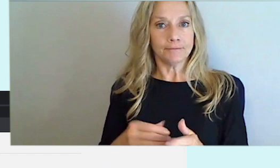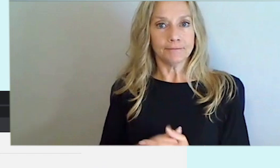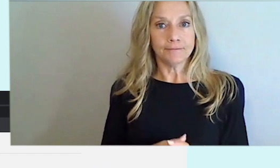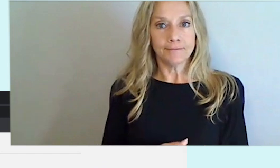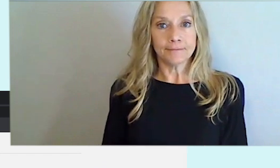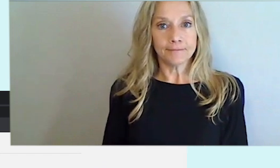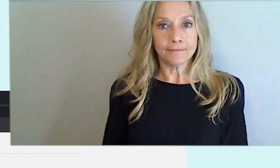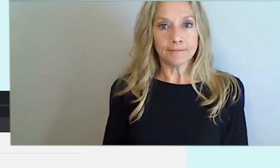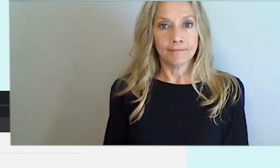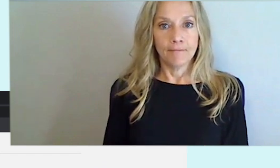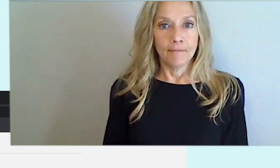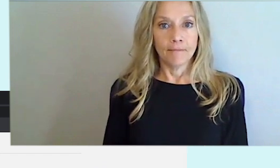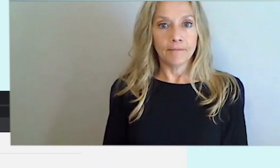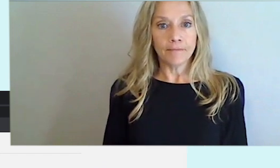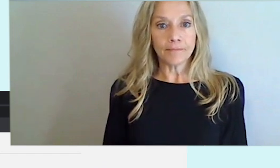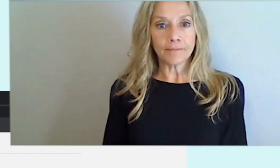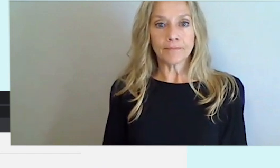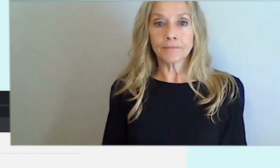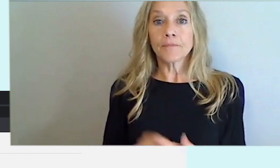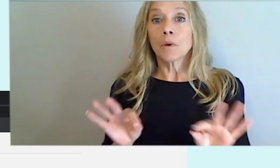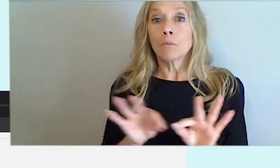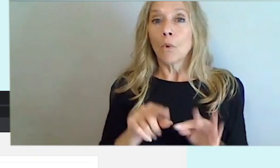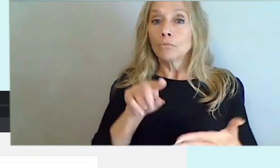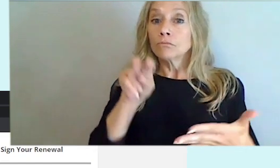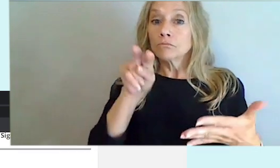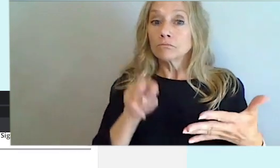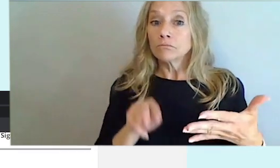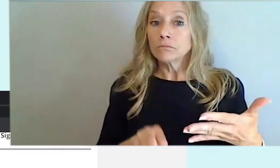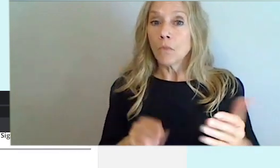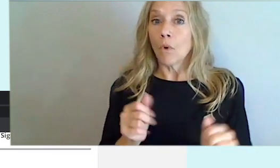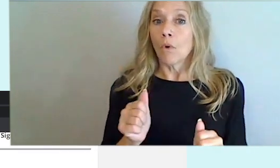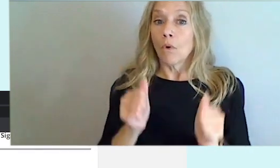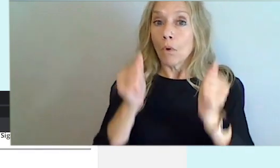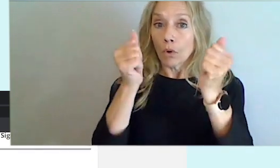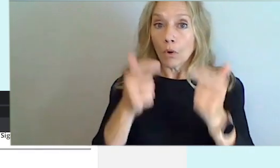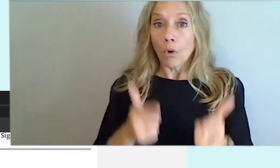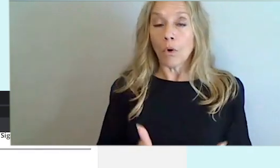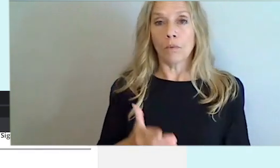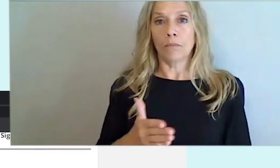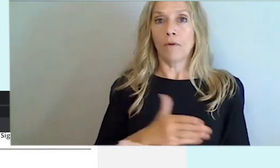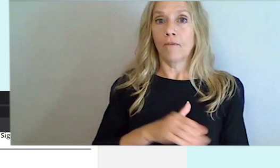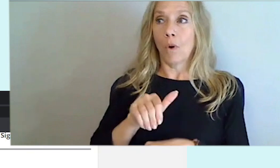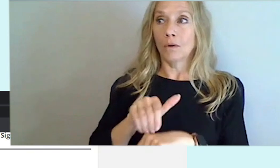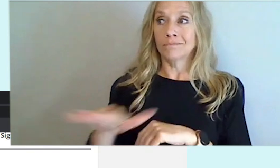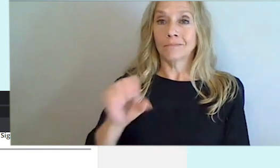You need to review all the information on the before you submit page. It's very important.